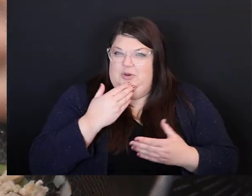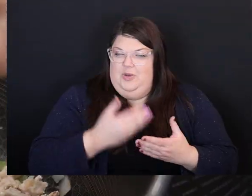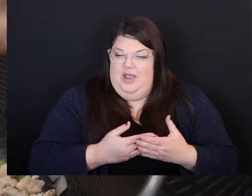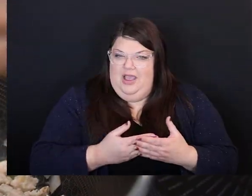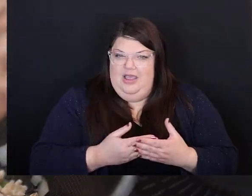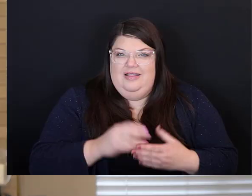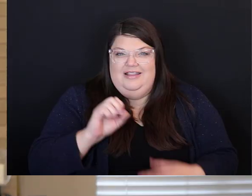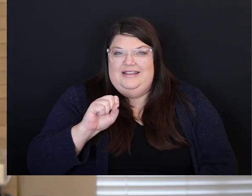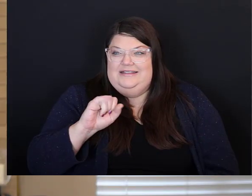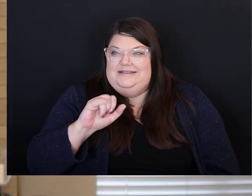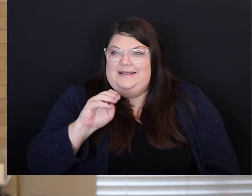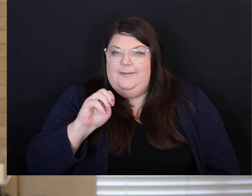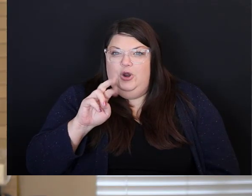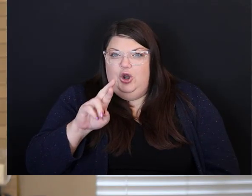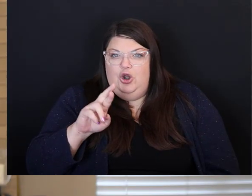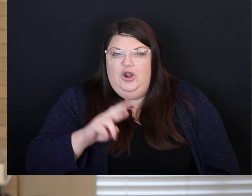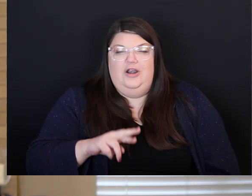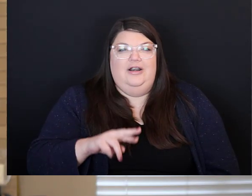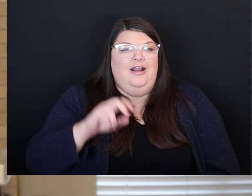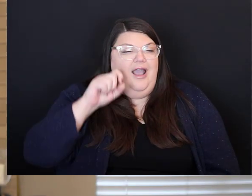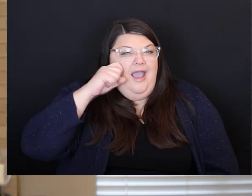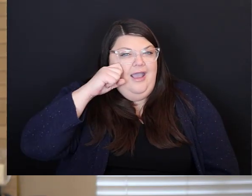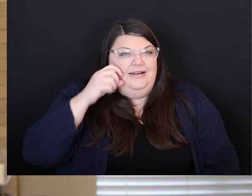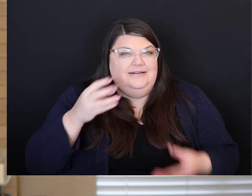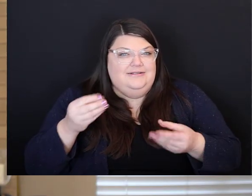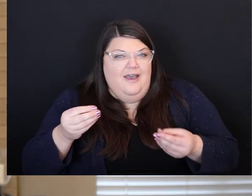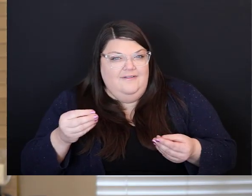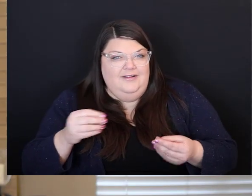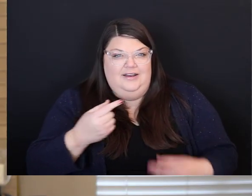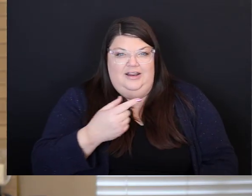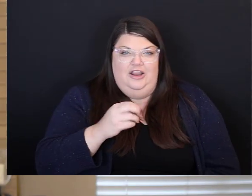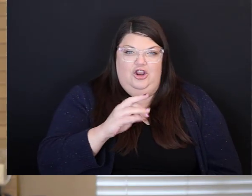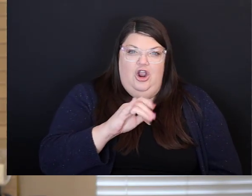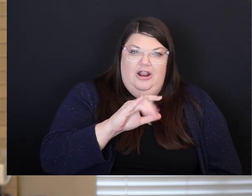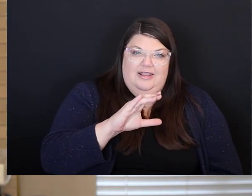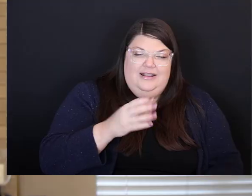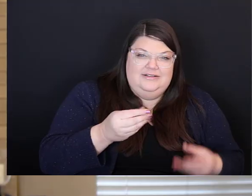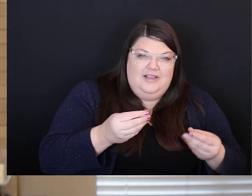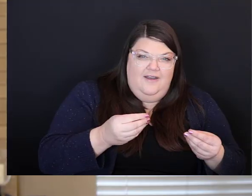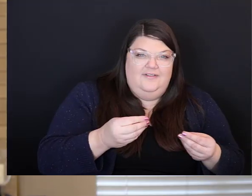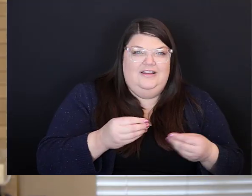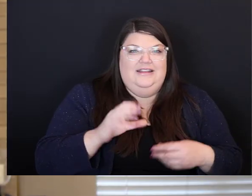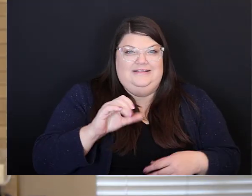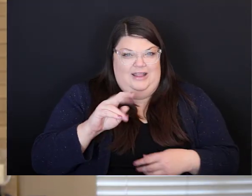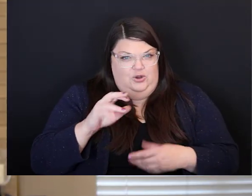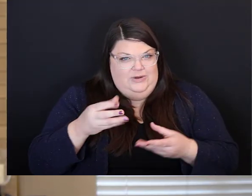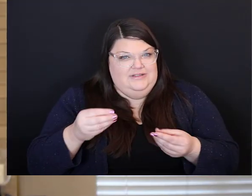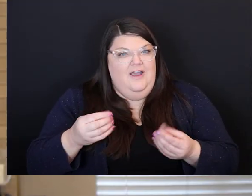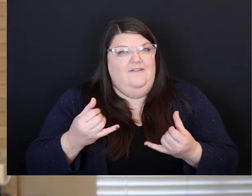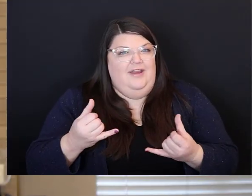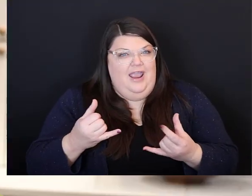Simmering. The onions are softened, the garlic's softened, and the celery's softened. So now we're gonna add,